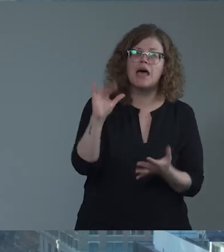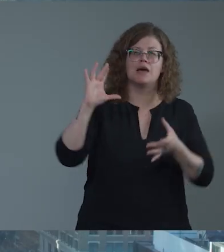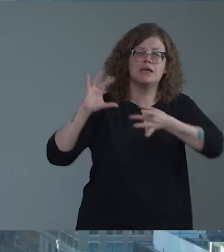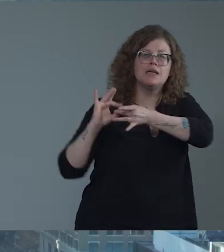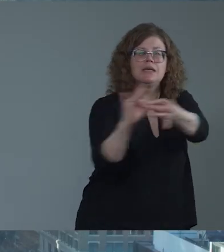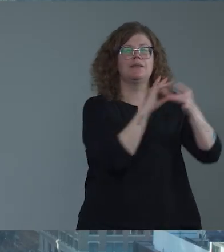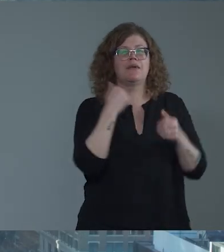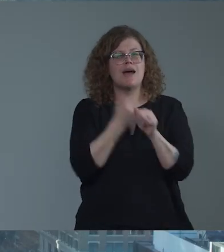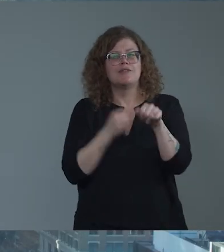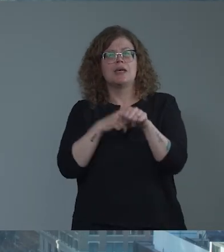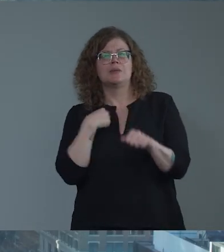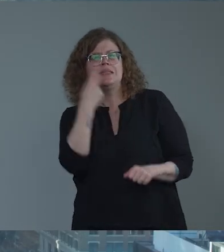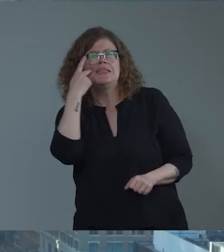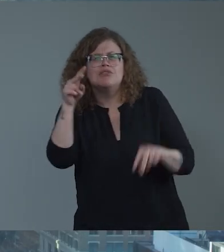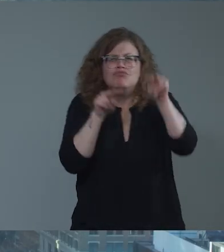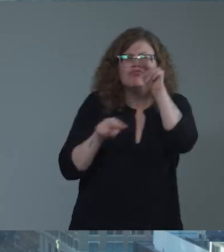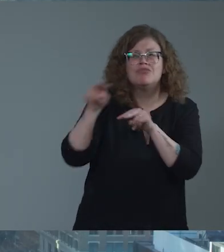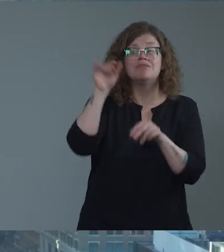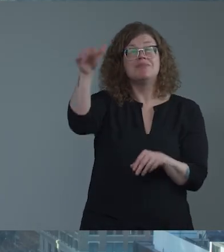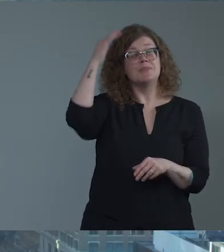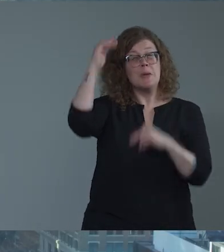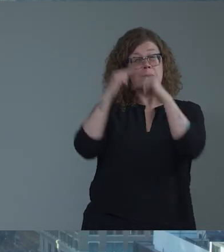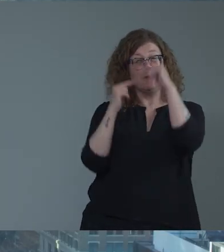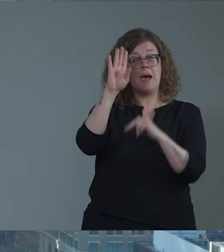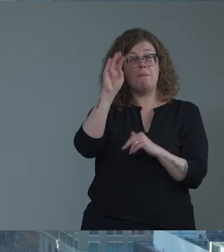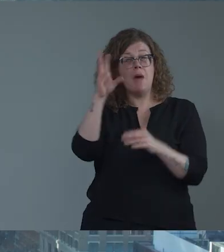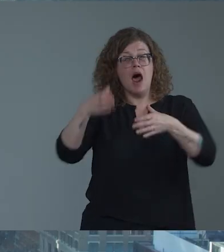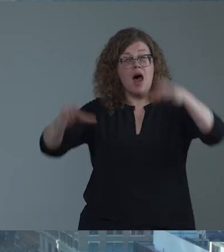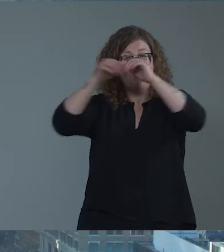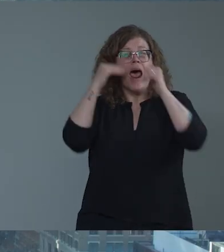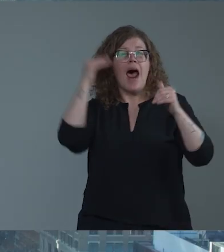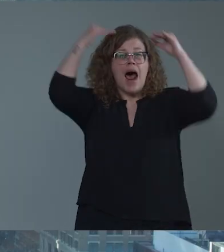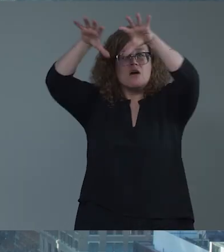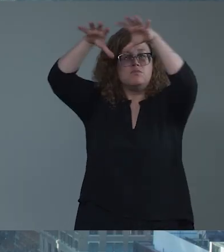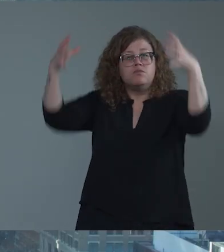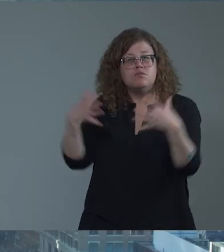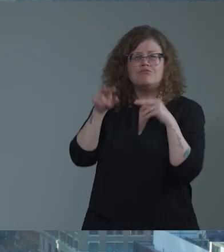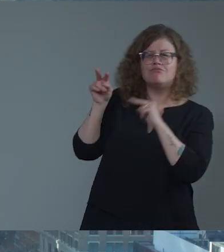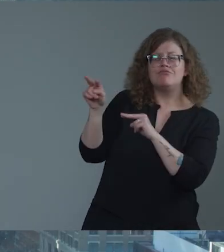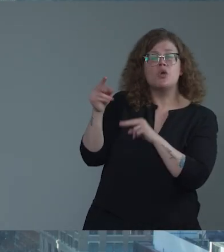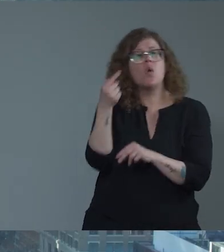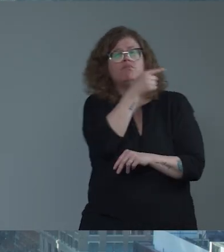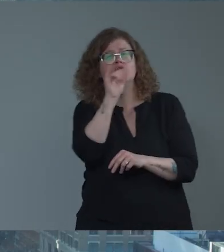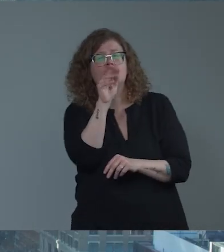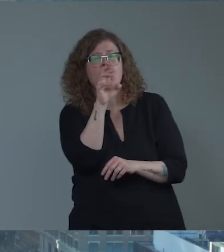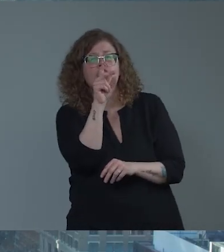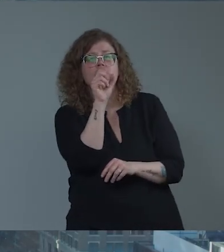Those are good things. That's how we will be connected, and that's how we will create a city that all of us deserve, not some of us.